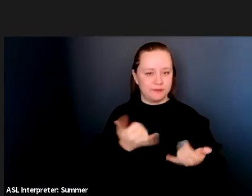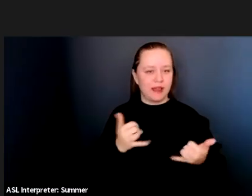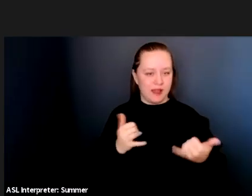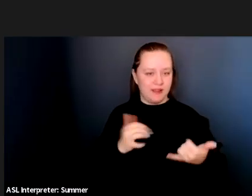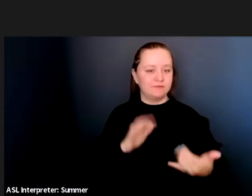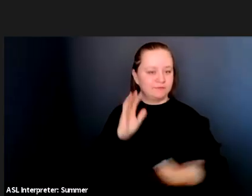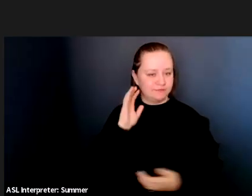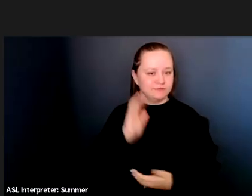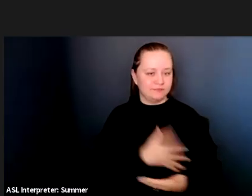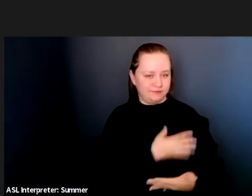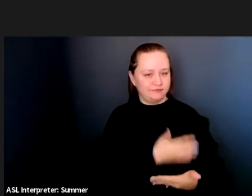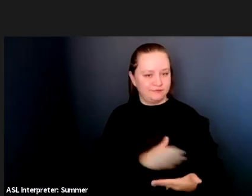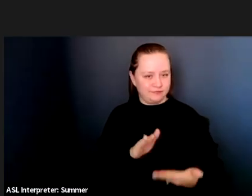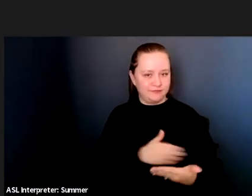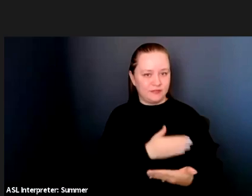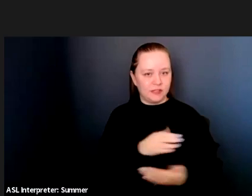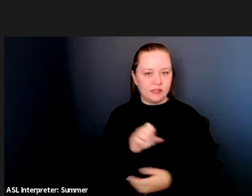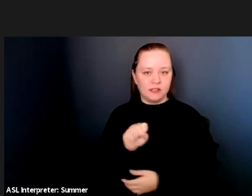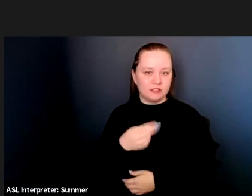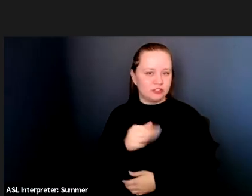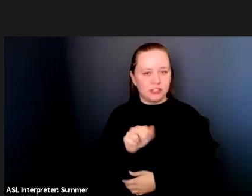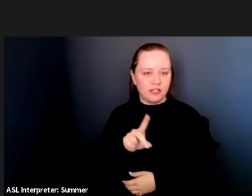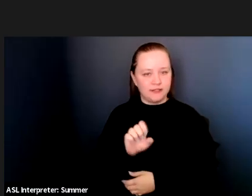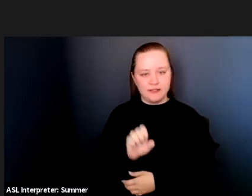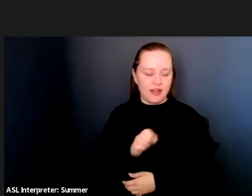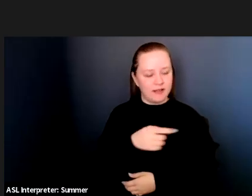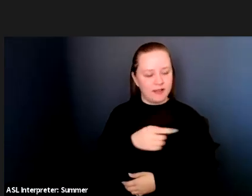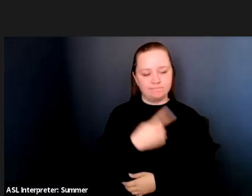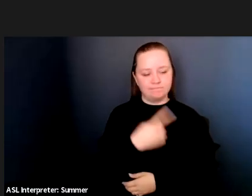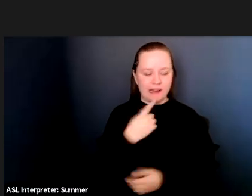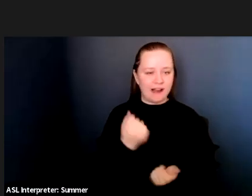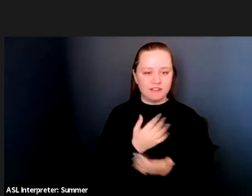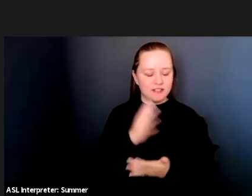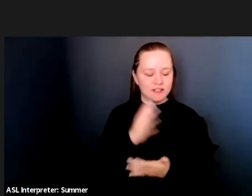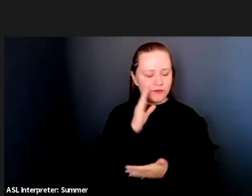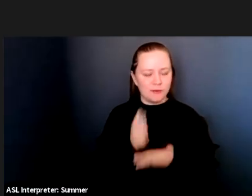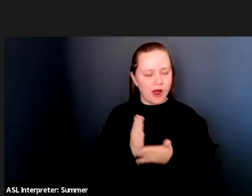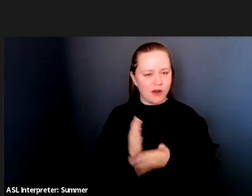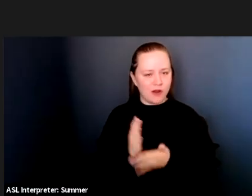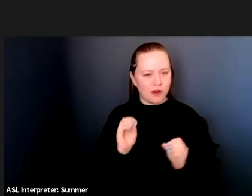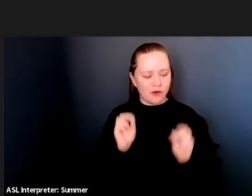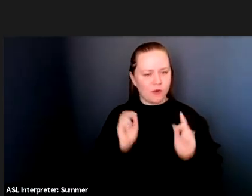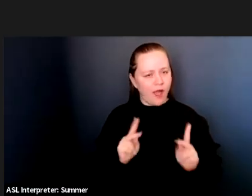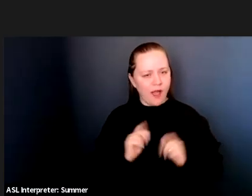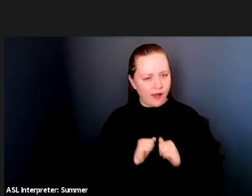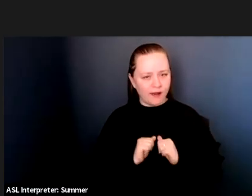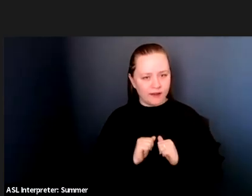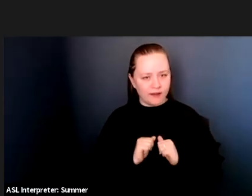Sade says, everything's going to be okay. The nurses asked me about books and